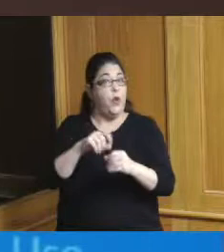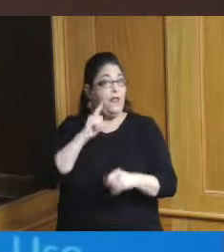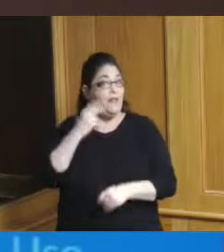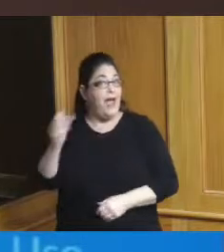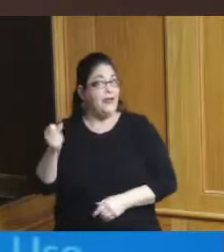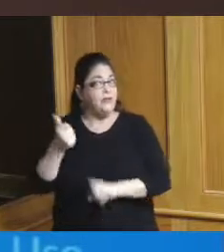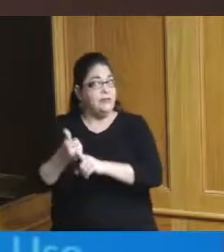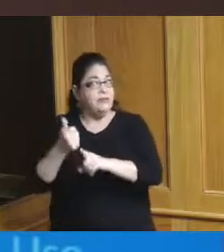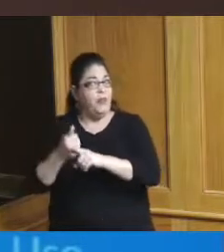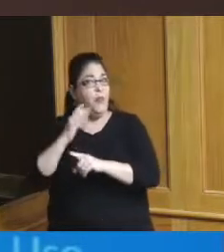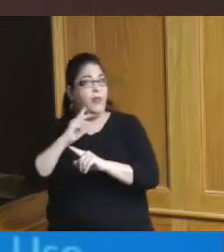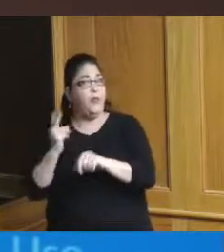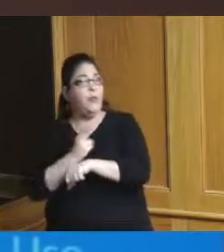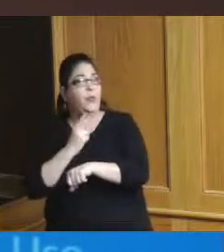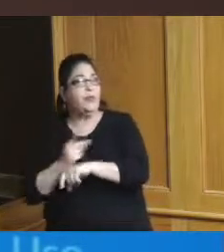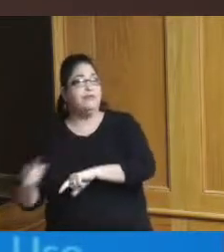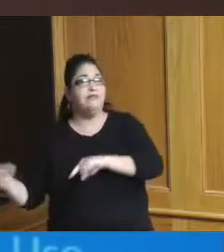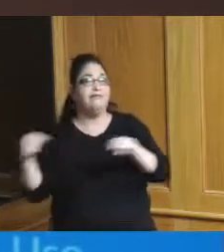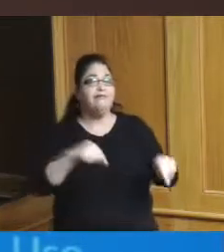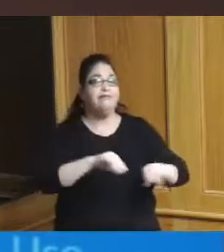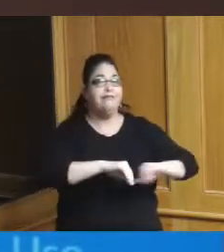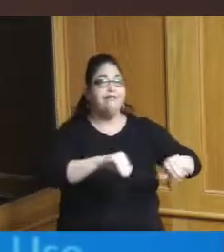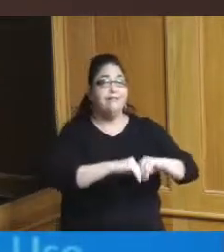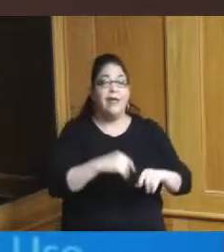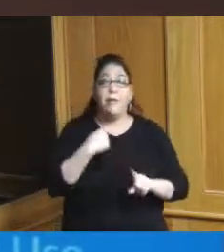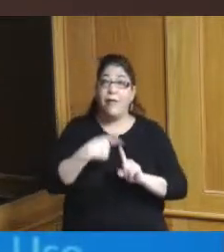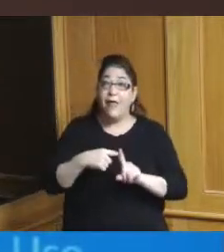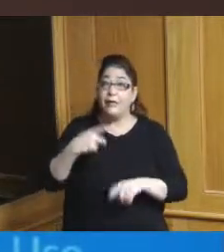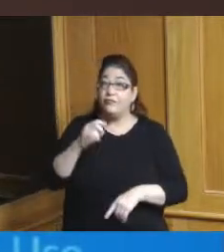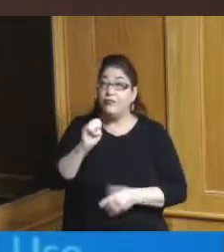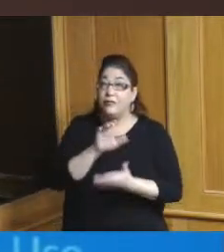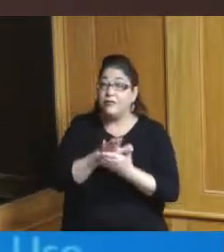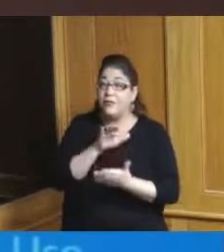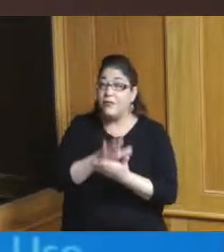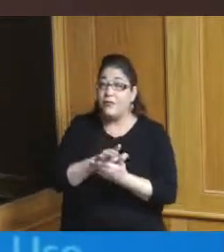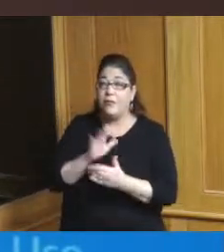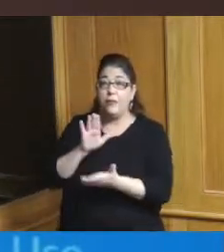I think it's got a preschool that the the school district's gonna run there